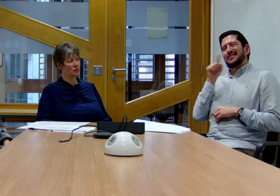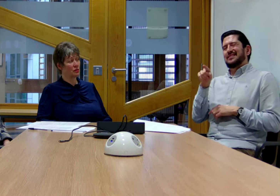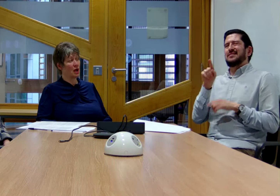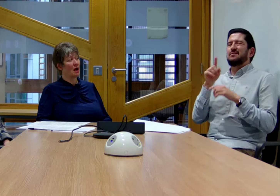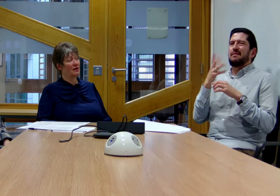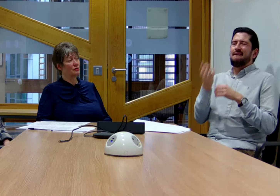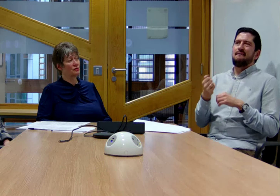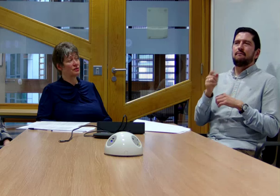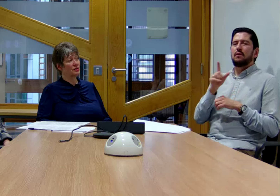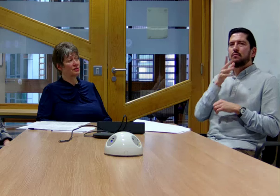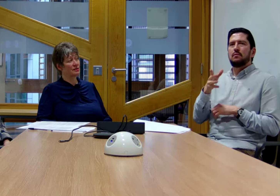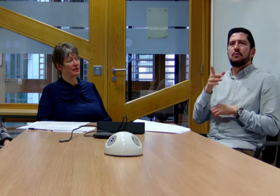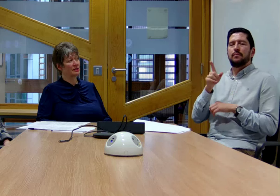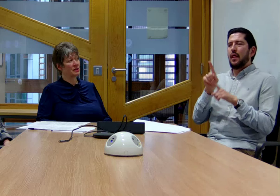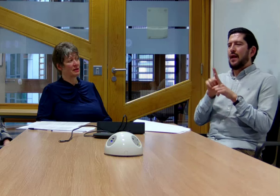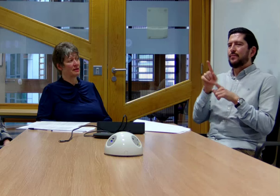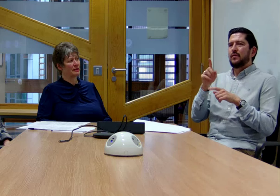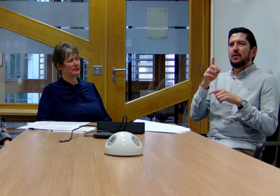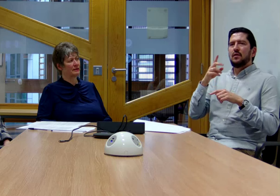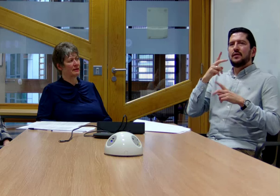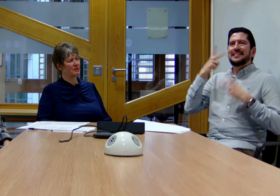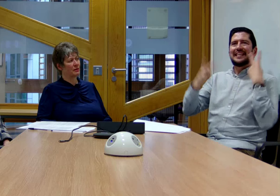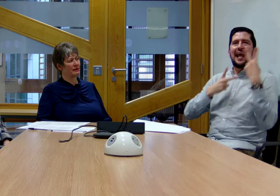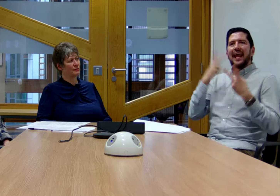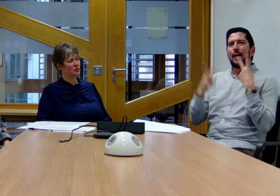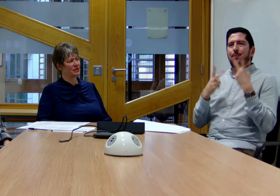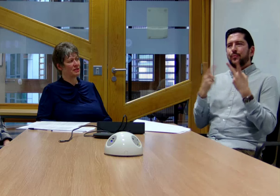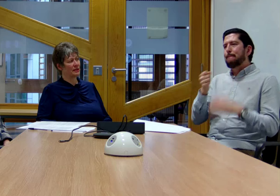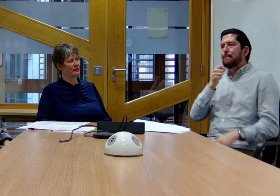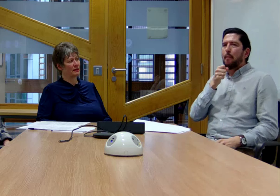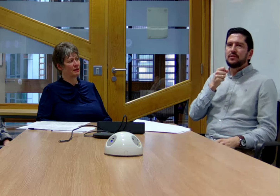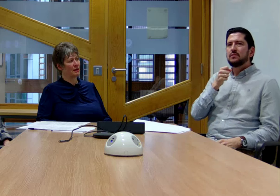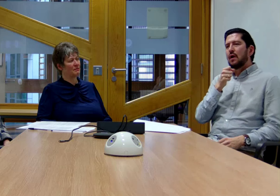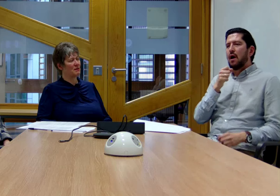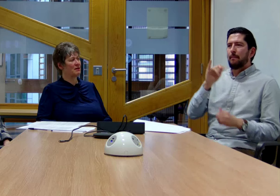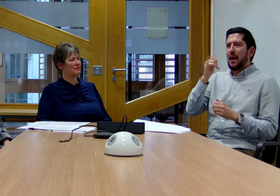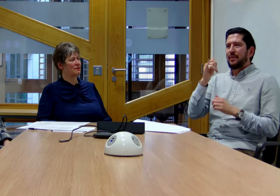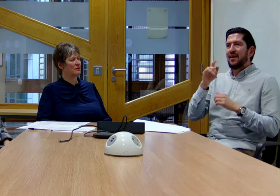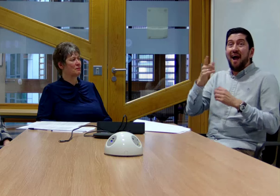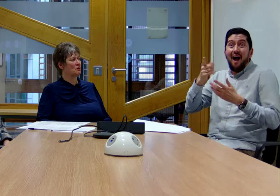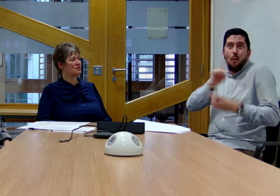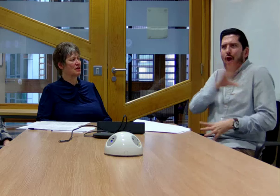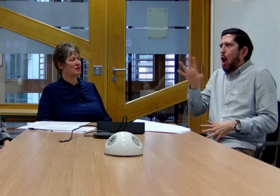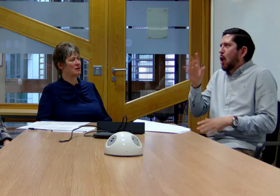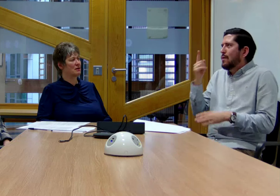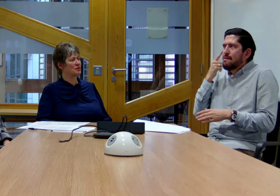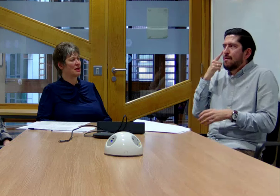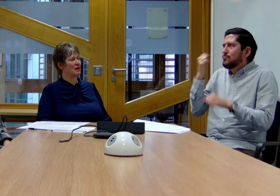And that's been a bit of a problem. And also I've noticed that it can be quite frustrating,